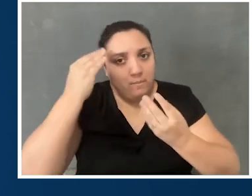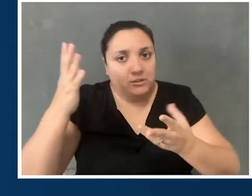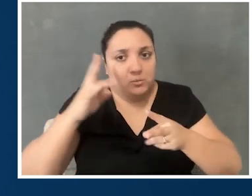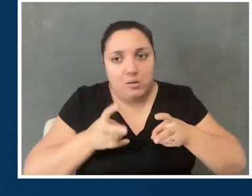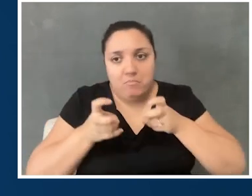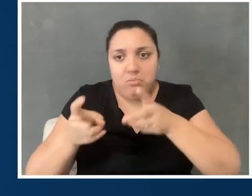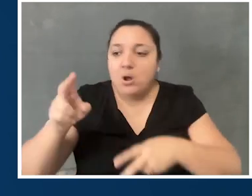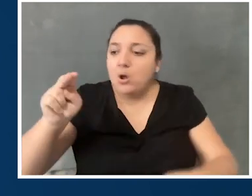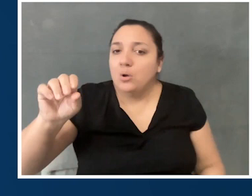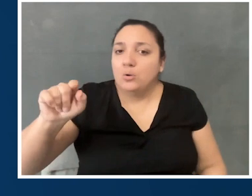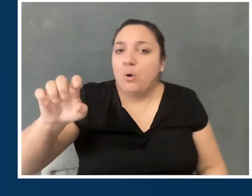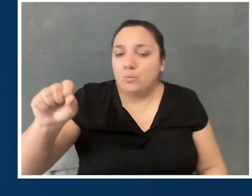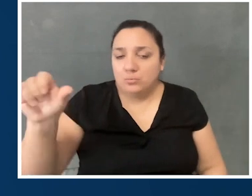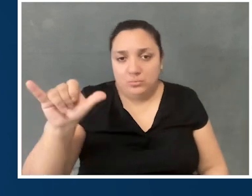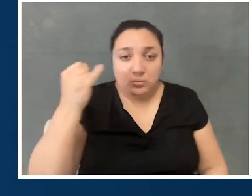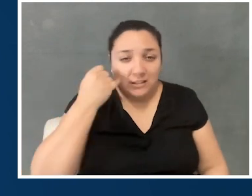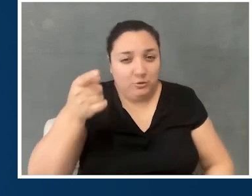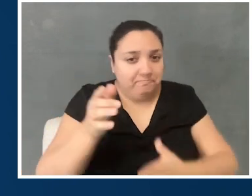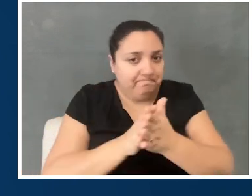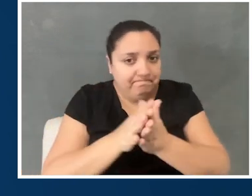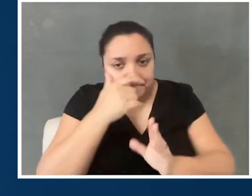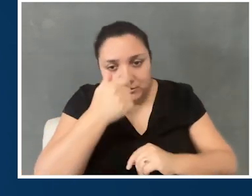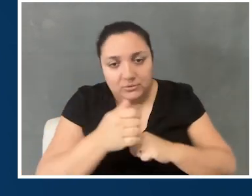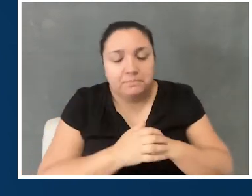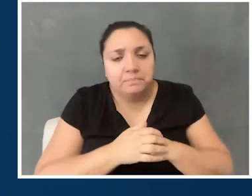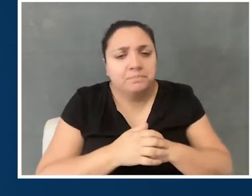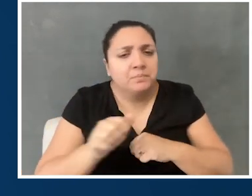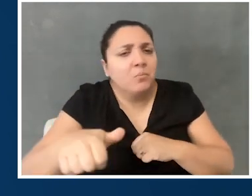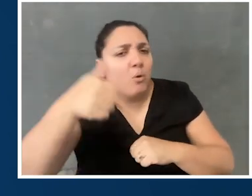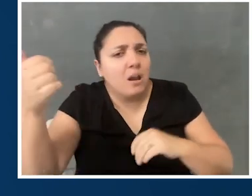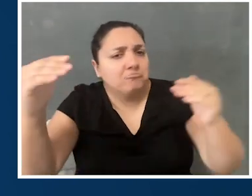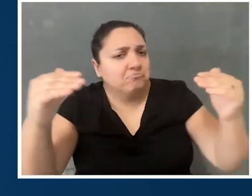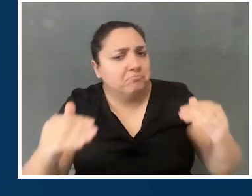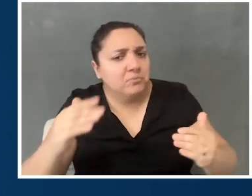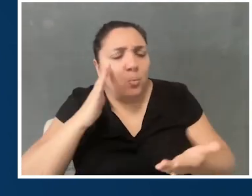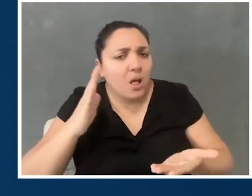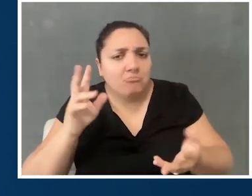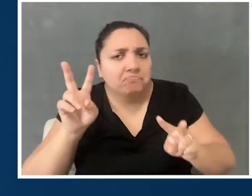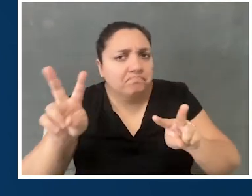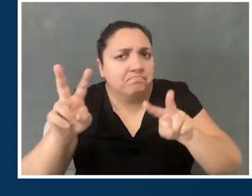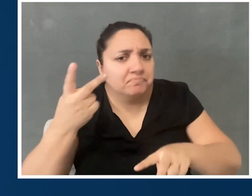as well, if people want to read more about it. What else can we look forward to hearing about in 2024?